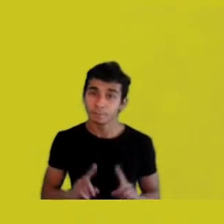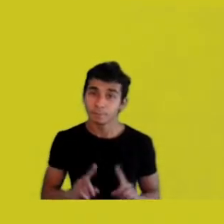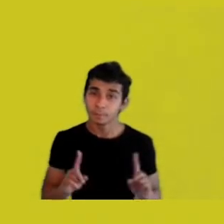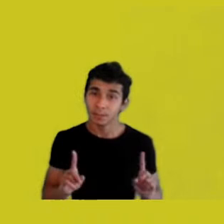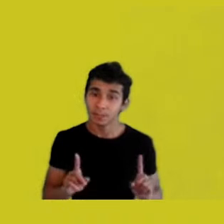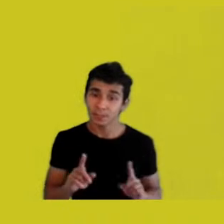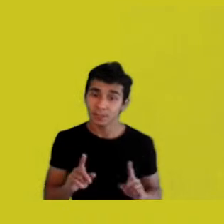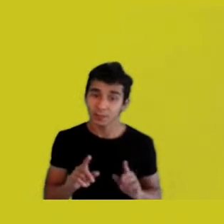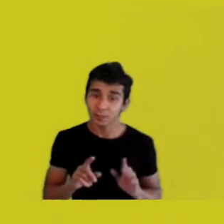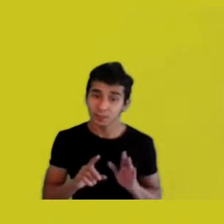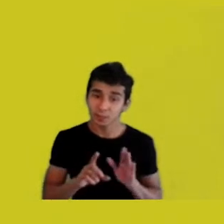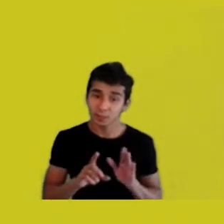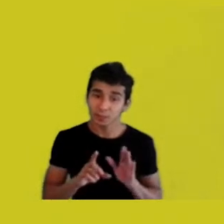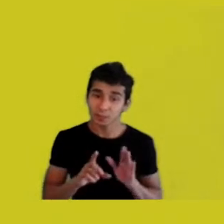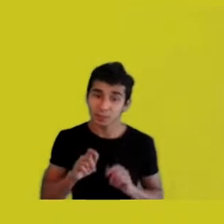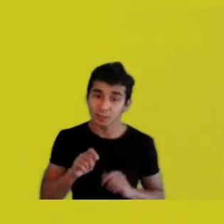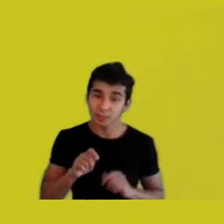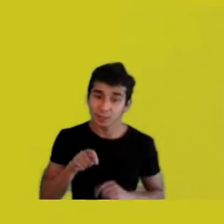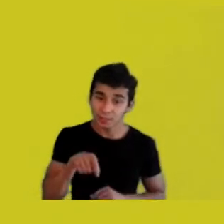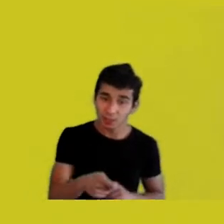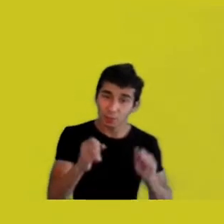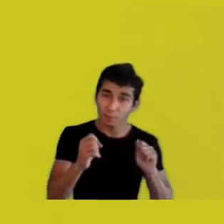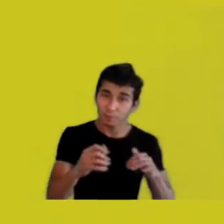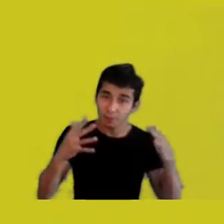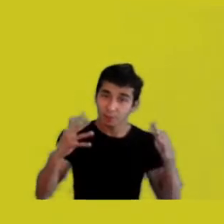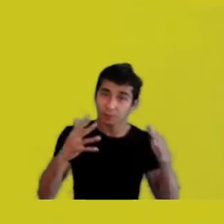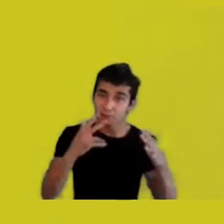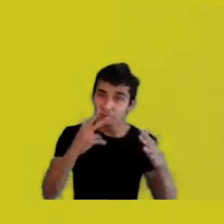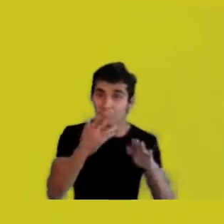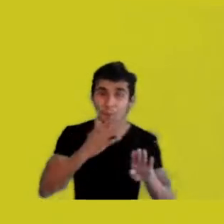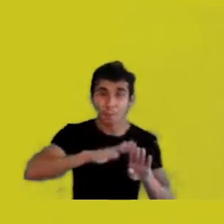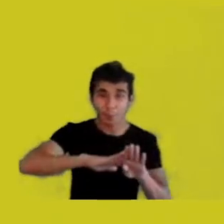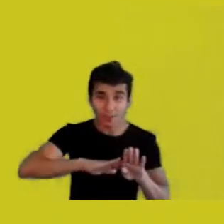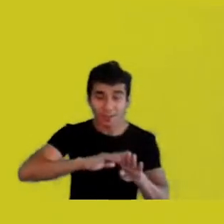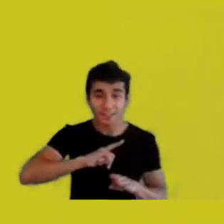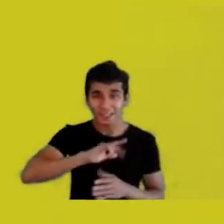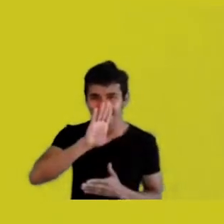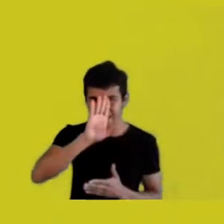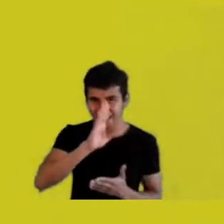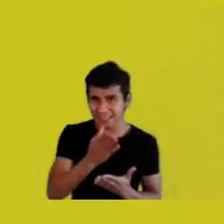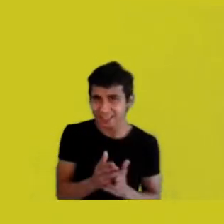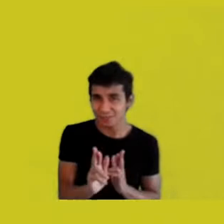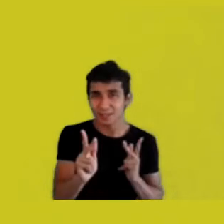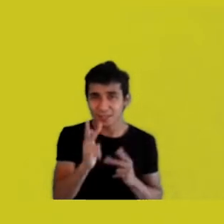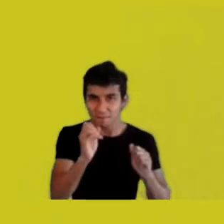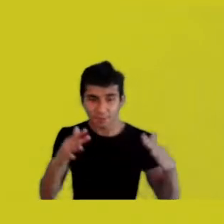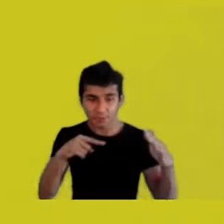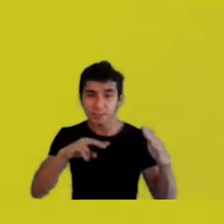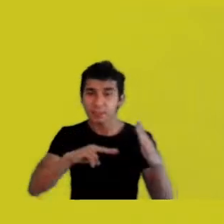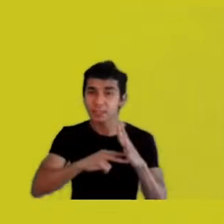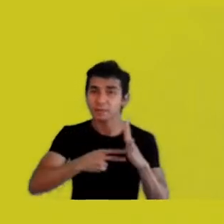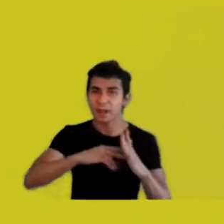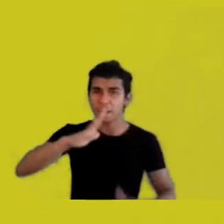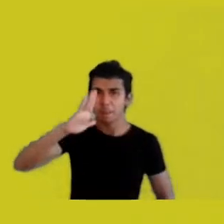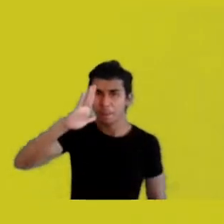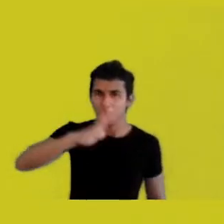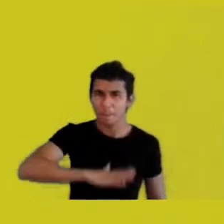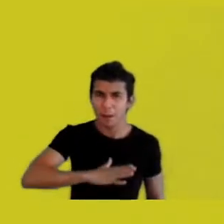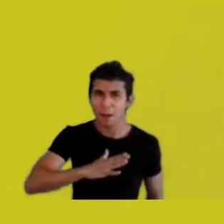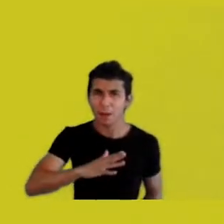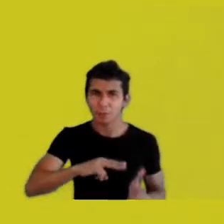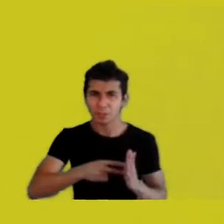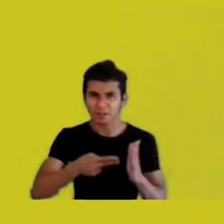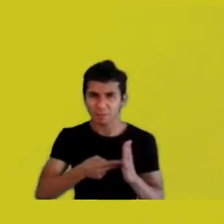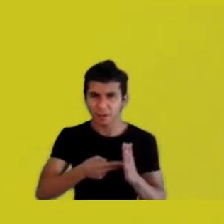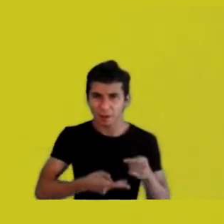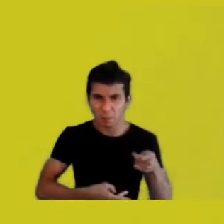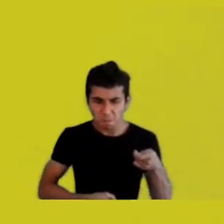and laden with an idea of evil, a damning idea, therefore,